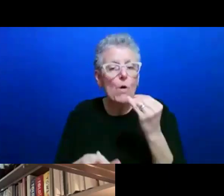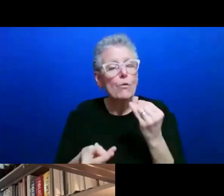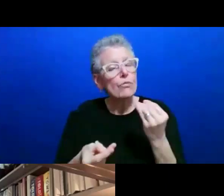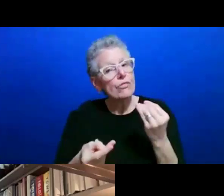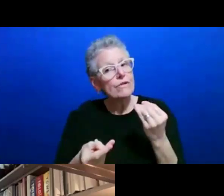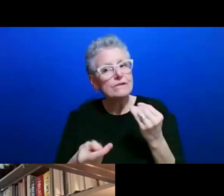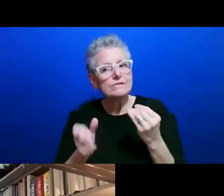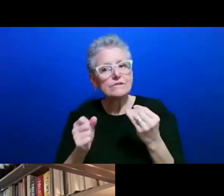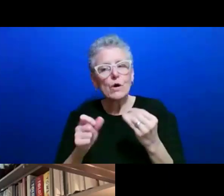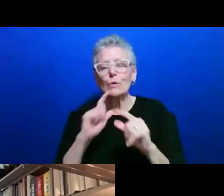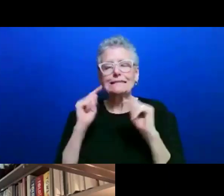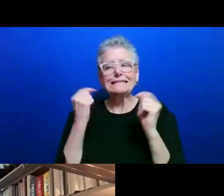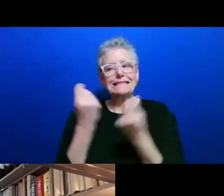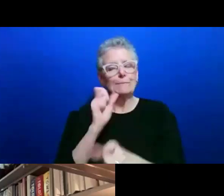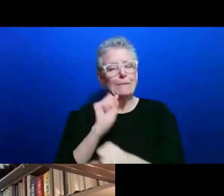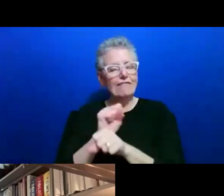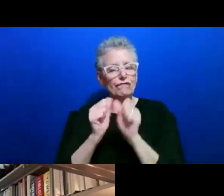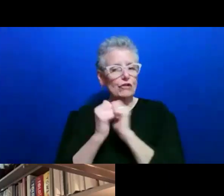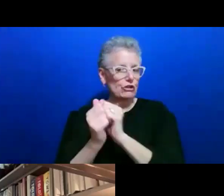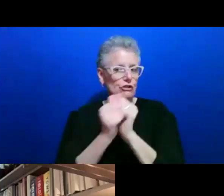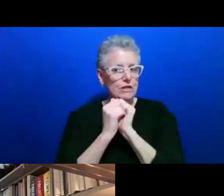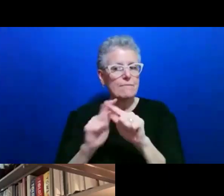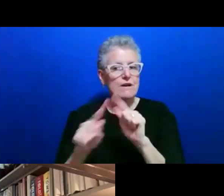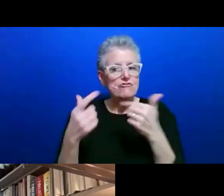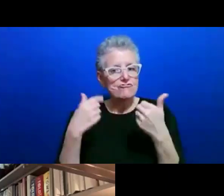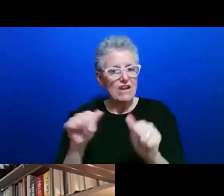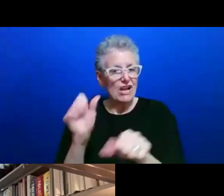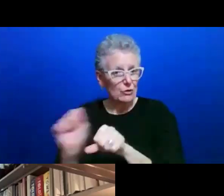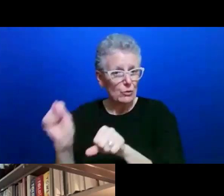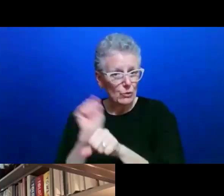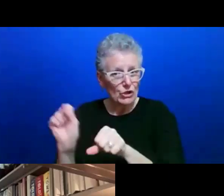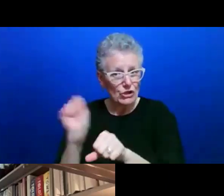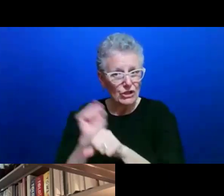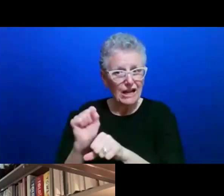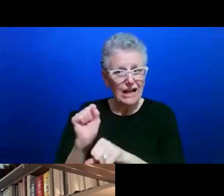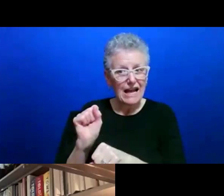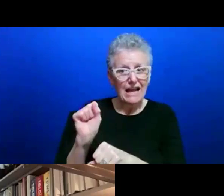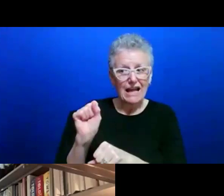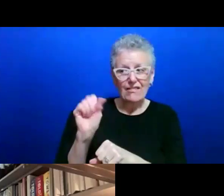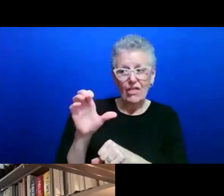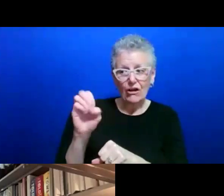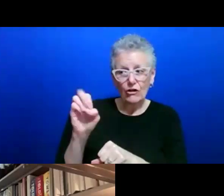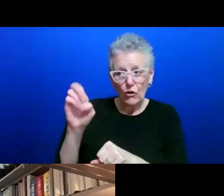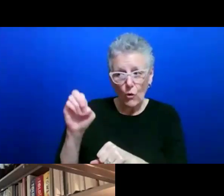a team effort, but try to work on that core-- core listening base first.